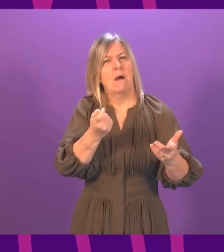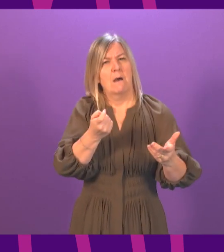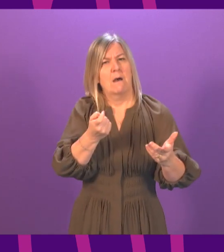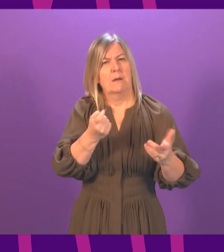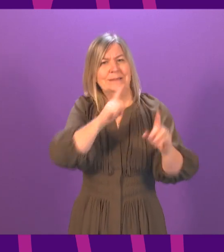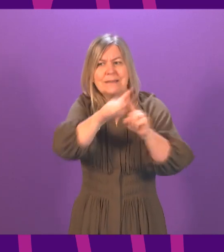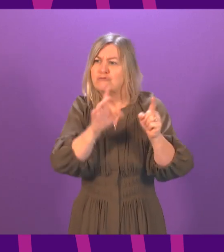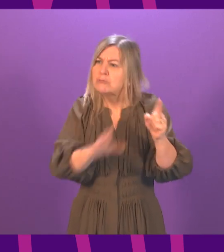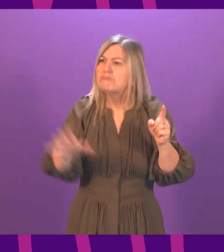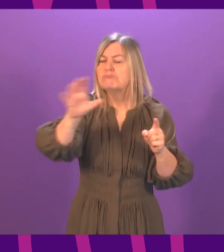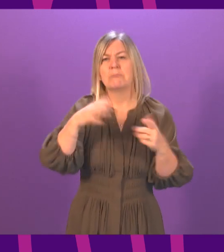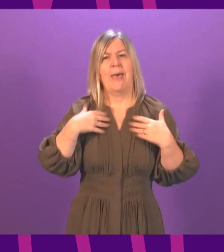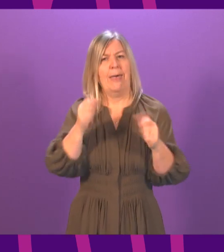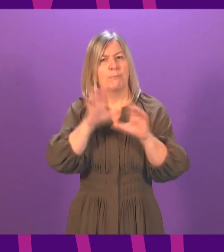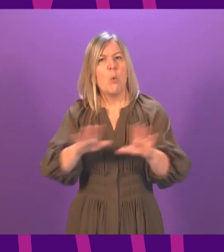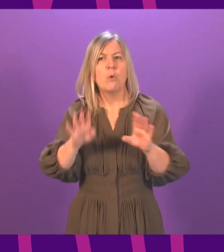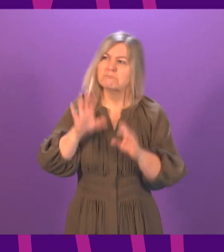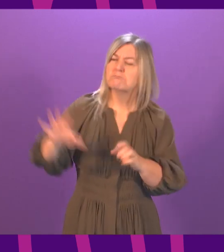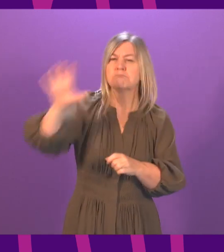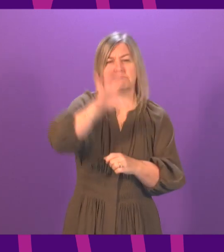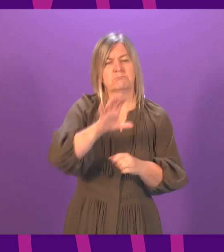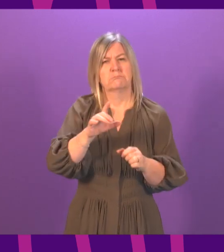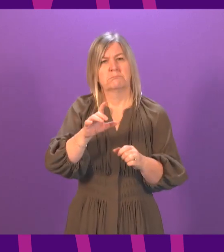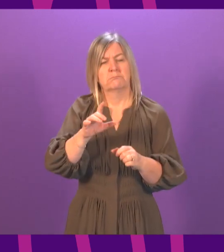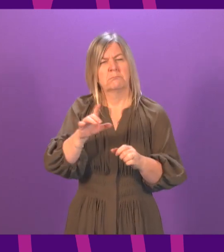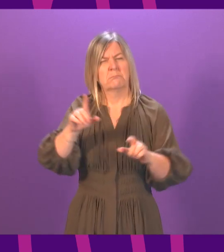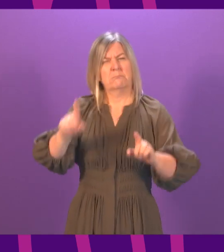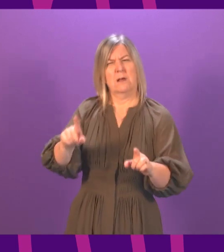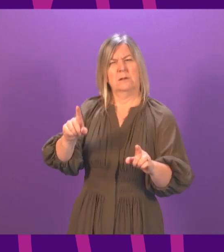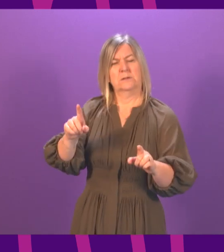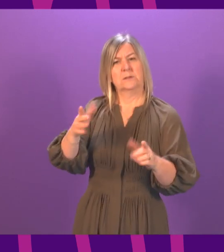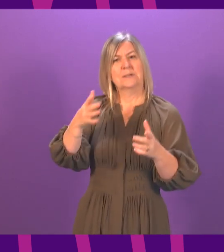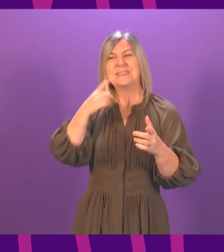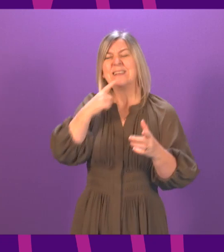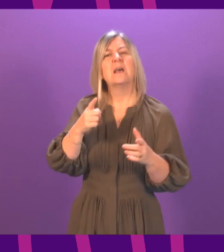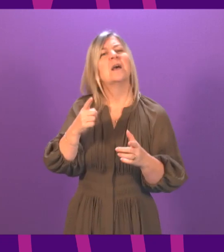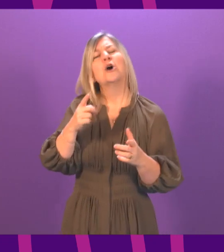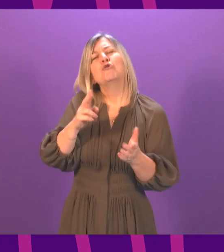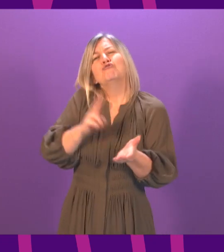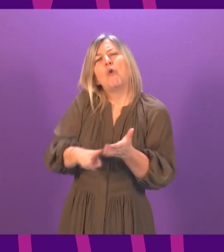from the health boards’ vaccine holding centres to GPs is “normally weekly”.